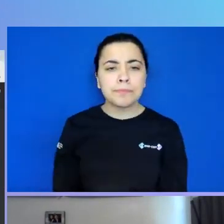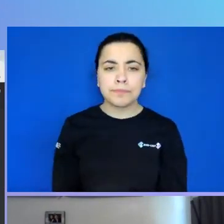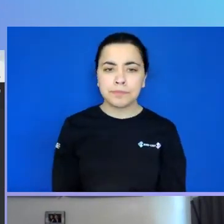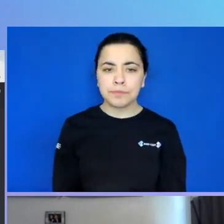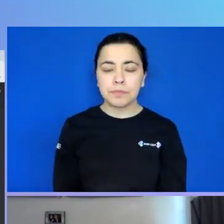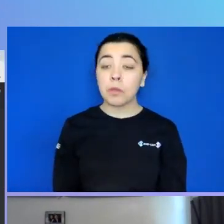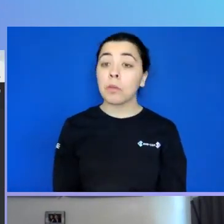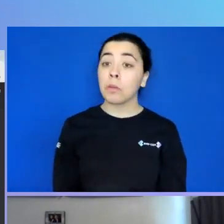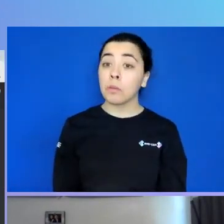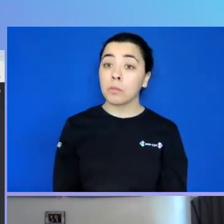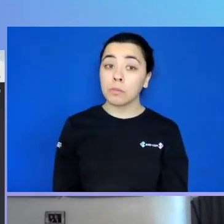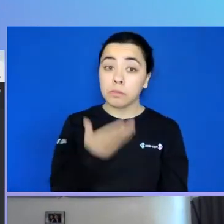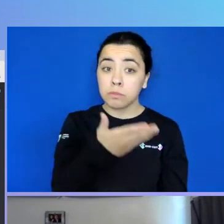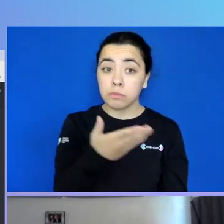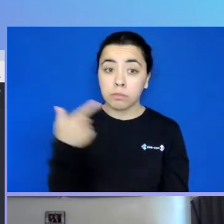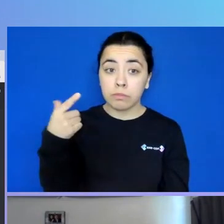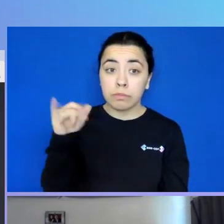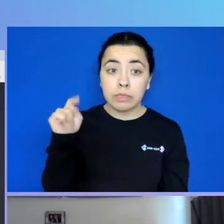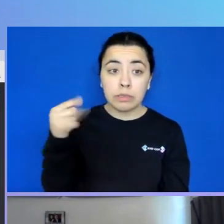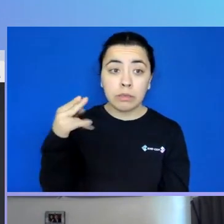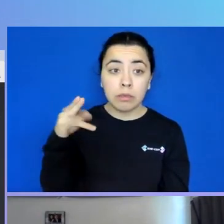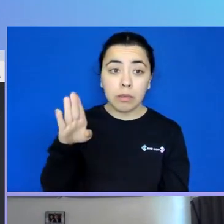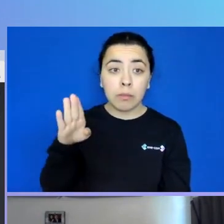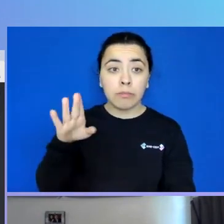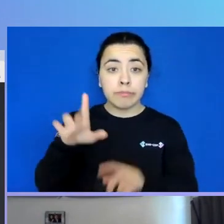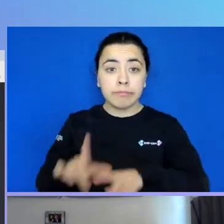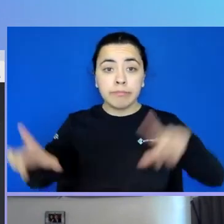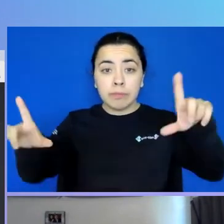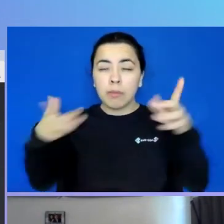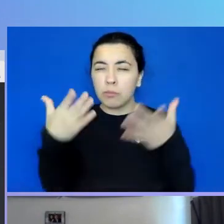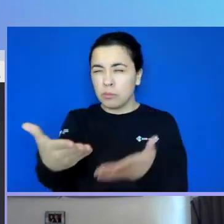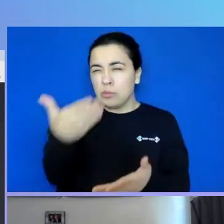interface now. Again, I'll zoom in so that everyone can see a